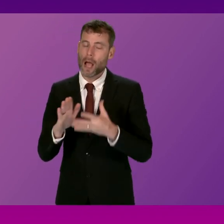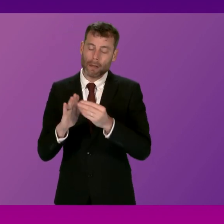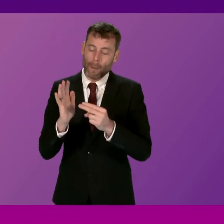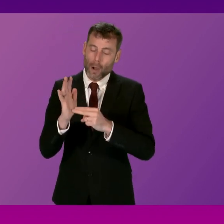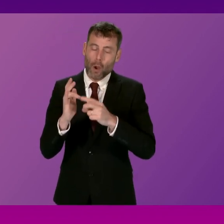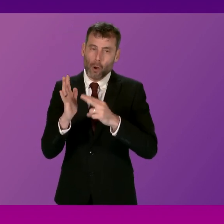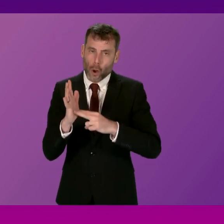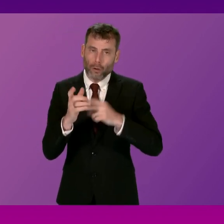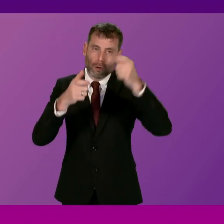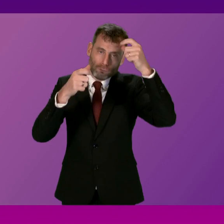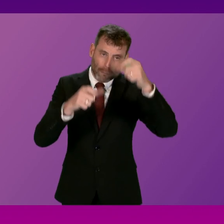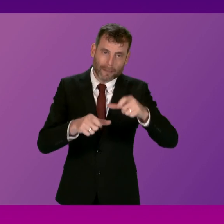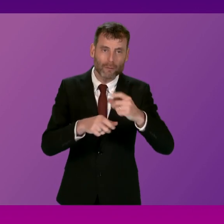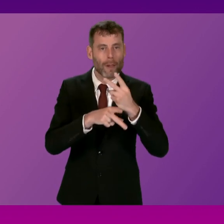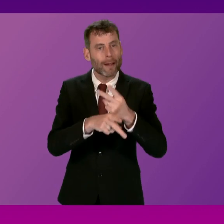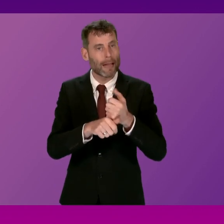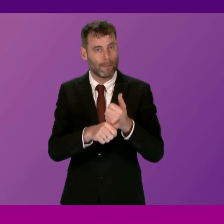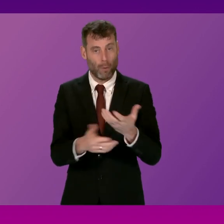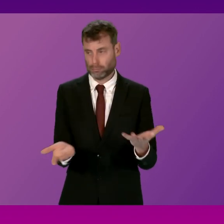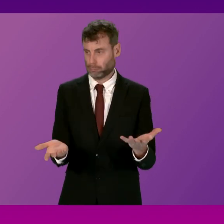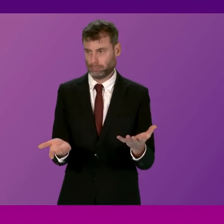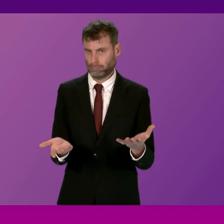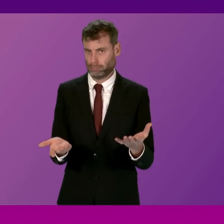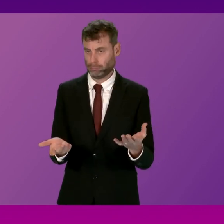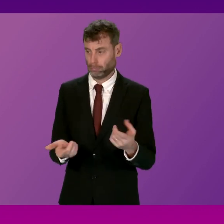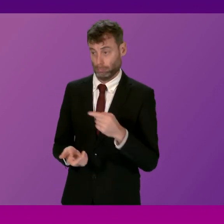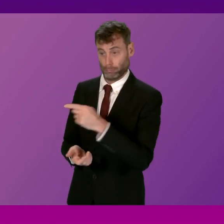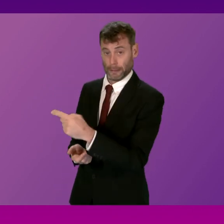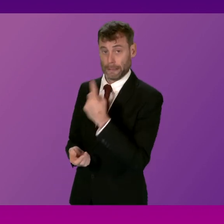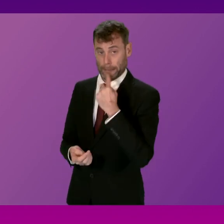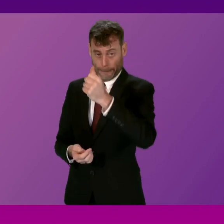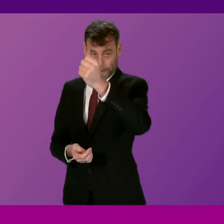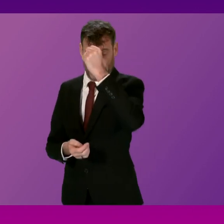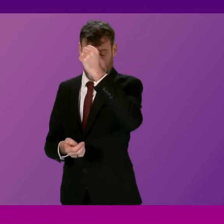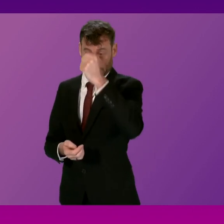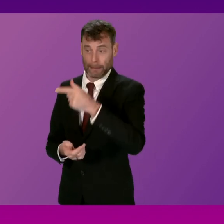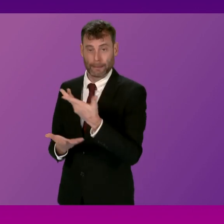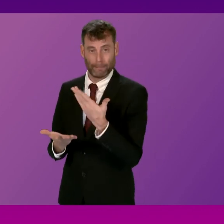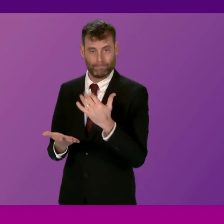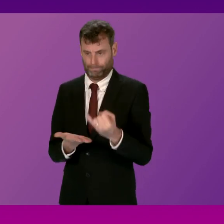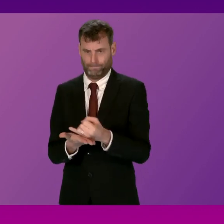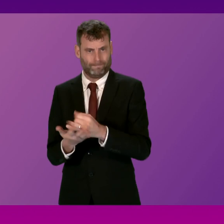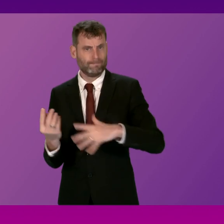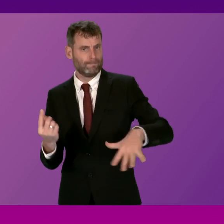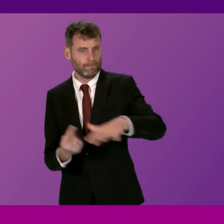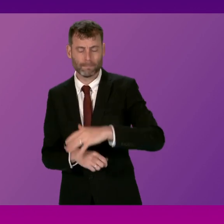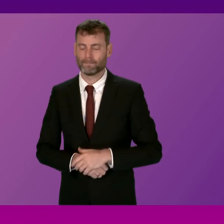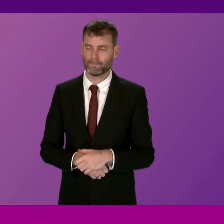Given what Ms Don said, we have to ask ourselves who has had the power to change those things over the past 16 years.